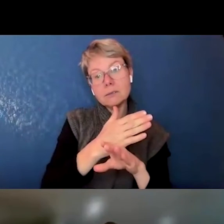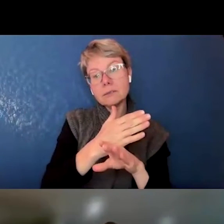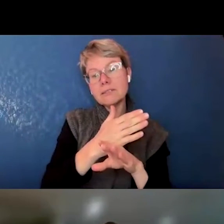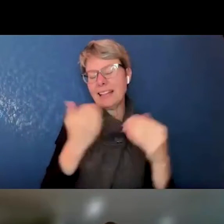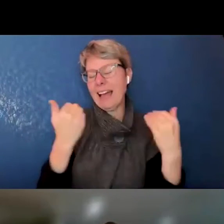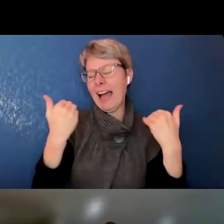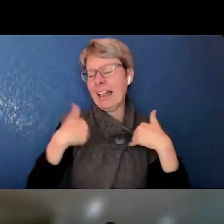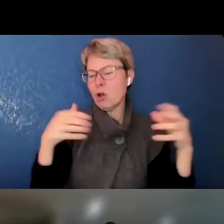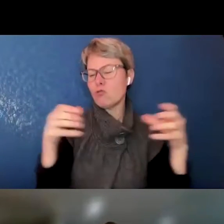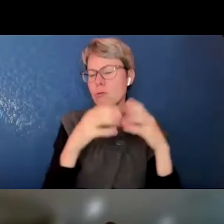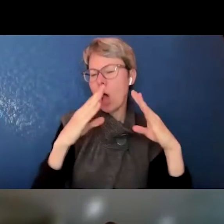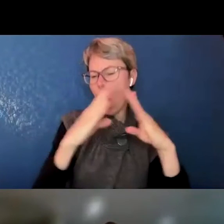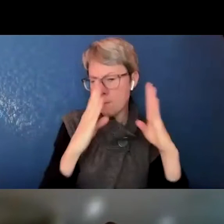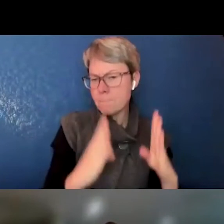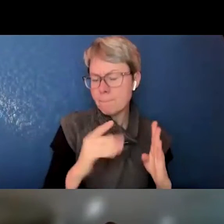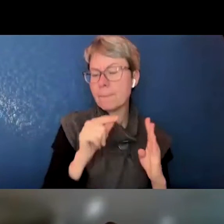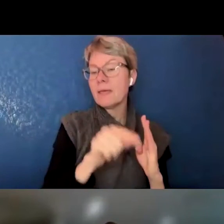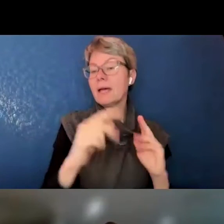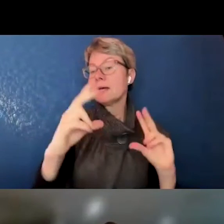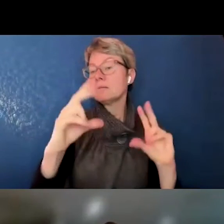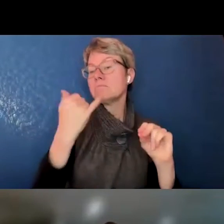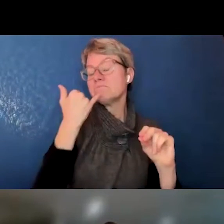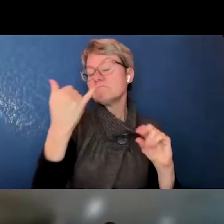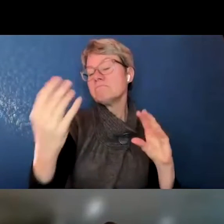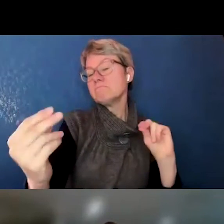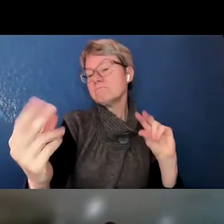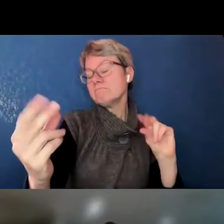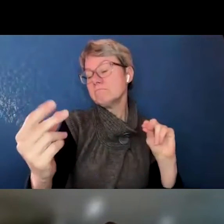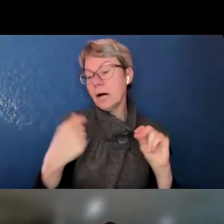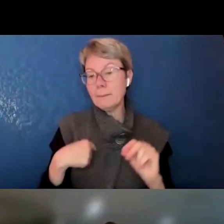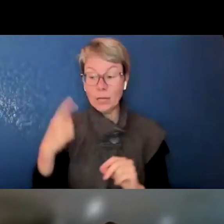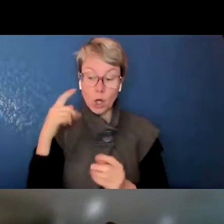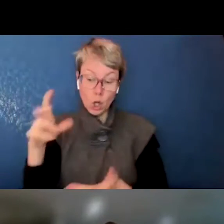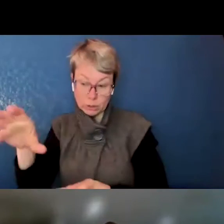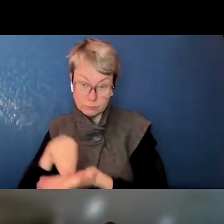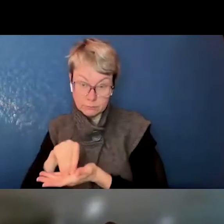home he was speaking with one of his carers at the care home and he didn't know I knew this but like